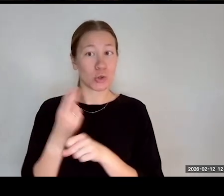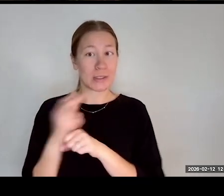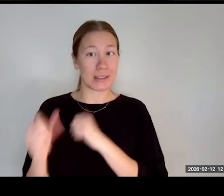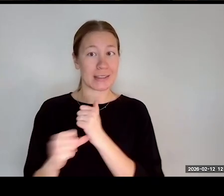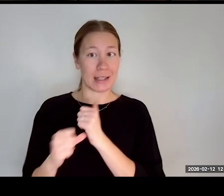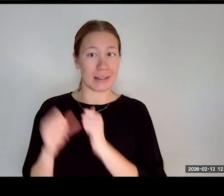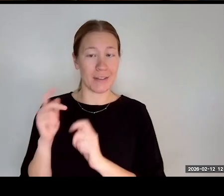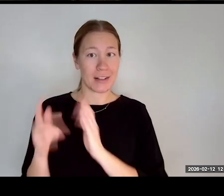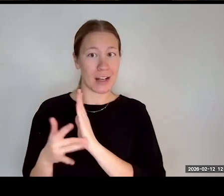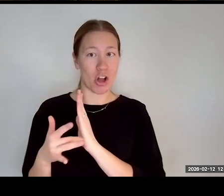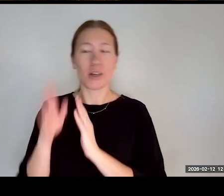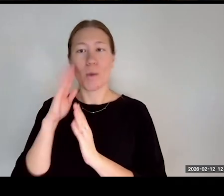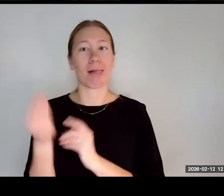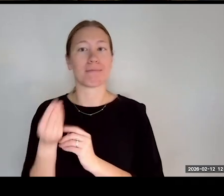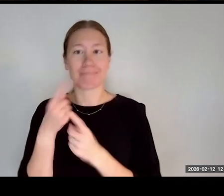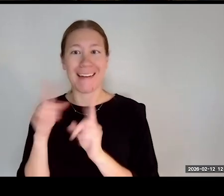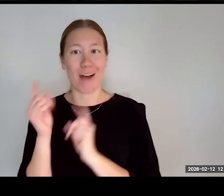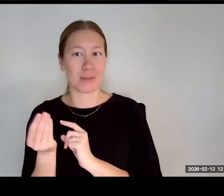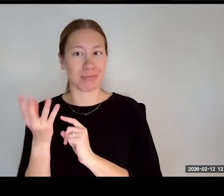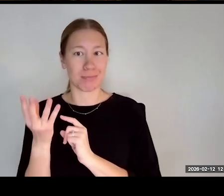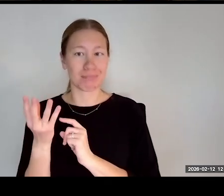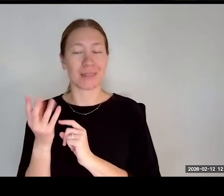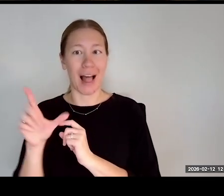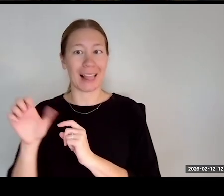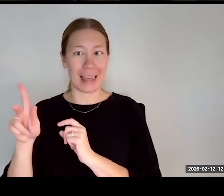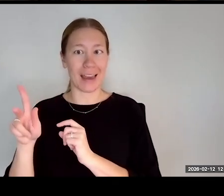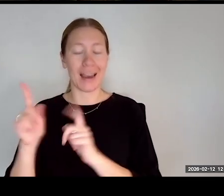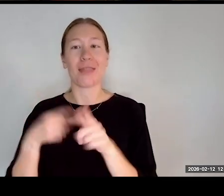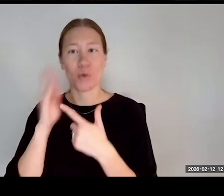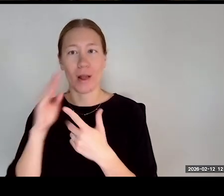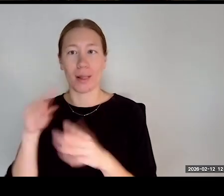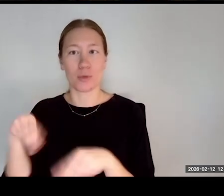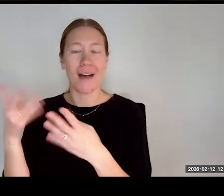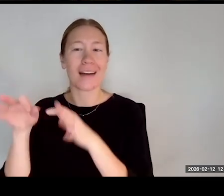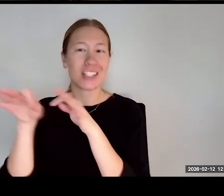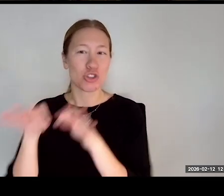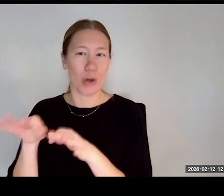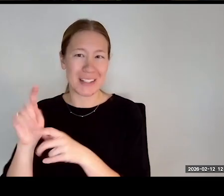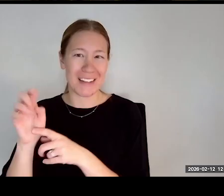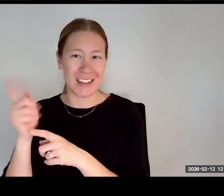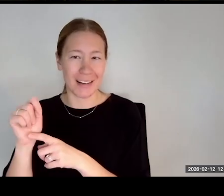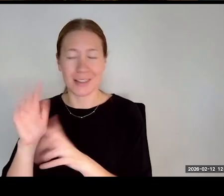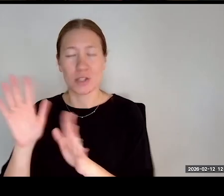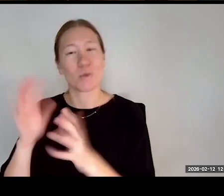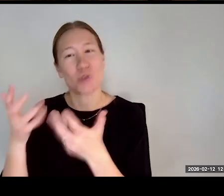announced to them that they've encountered a link and then they will hear that descriptive text, rather than a long URL read it which is just gibberish